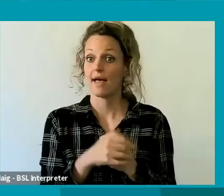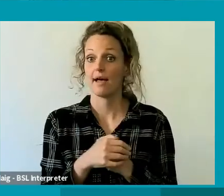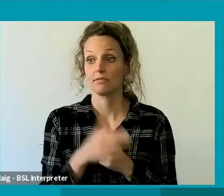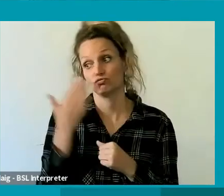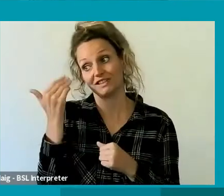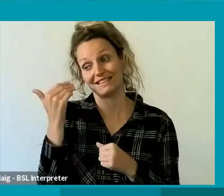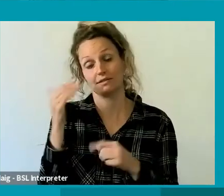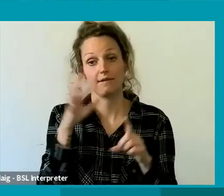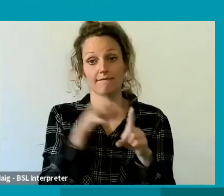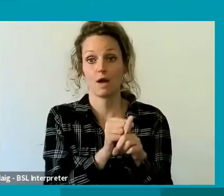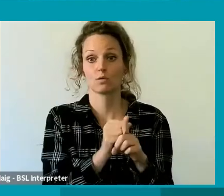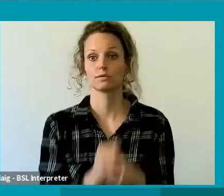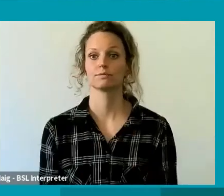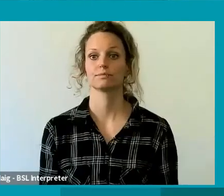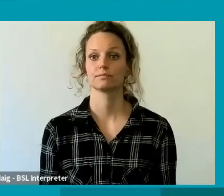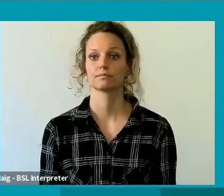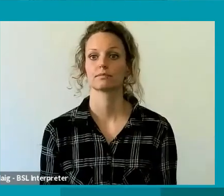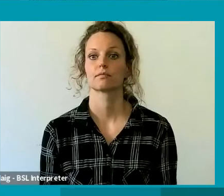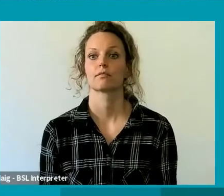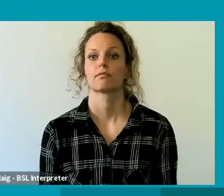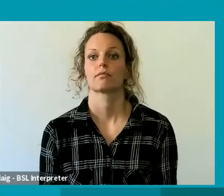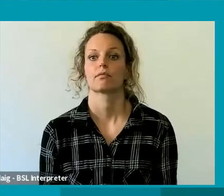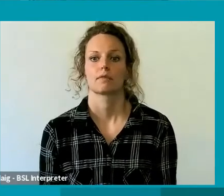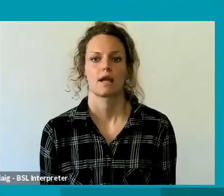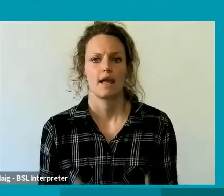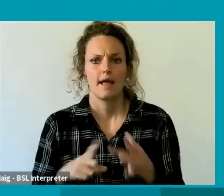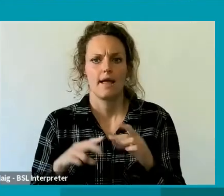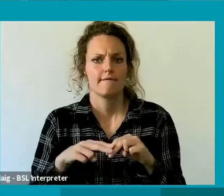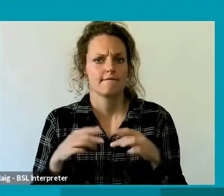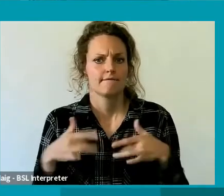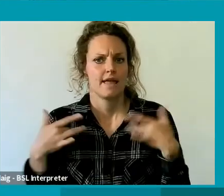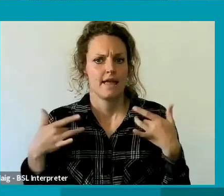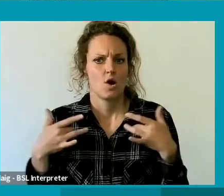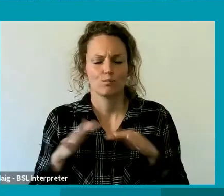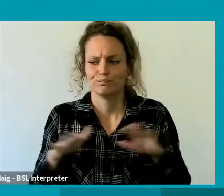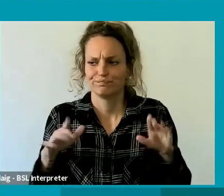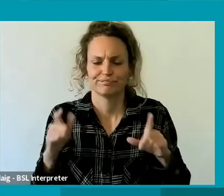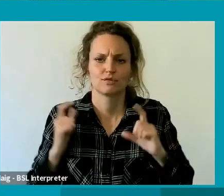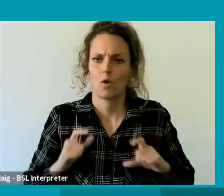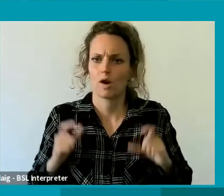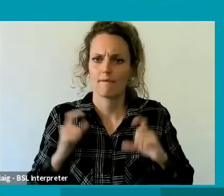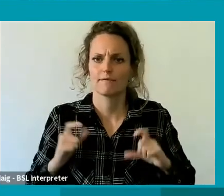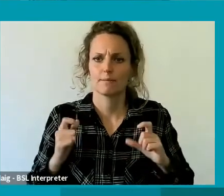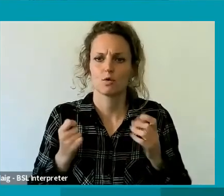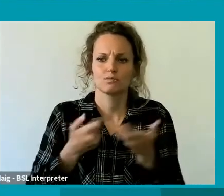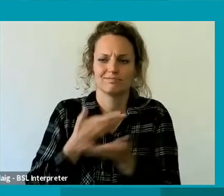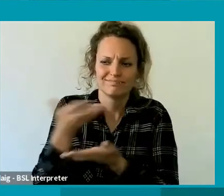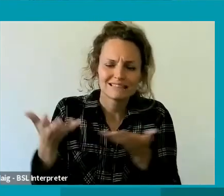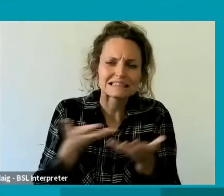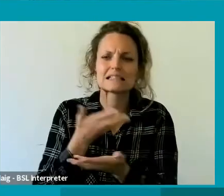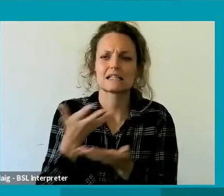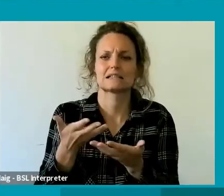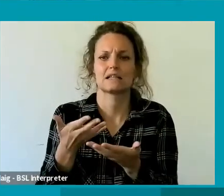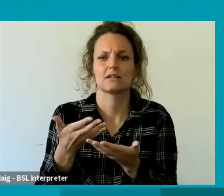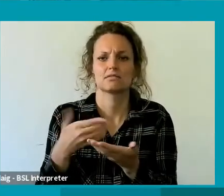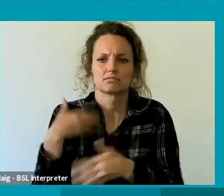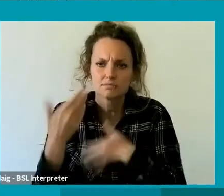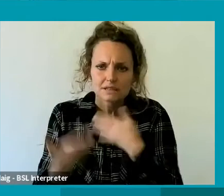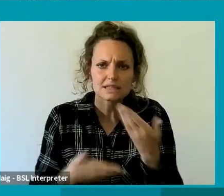so if you are not comfortable. In, uhm, discussing or sorry, disclosing or sharing your disability,